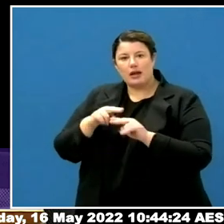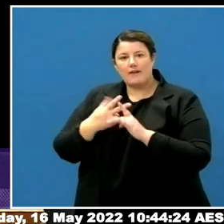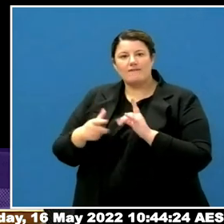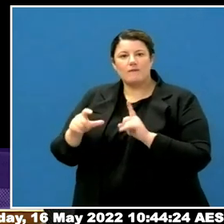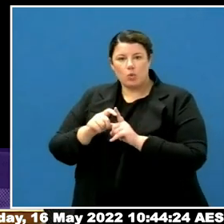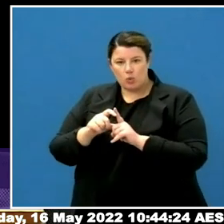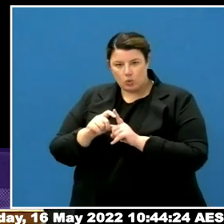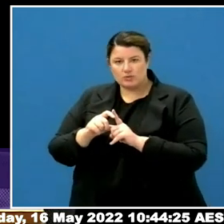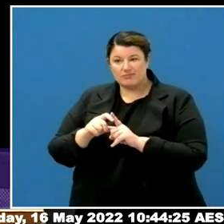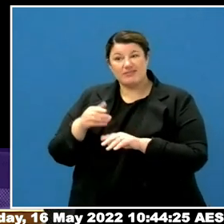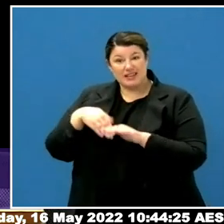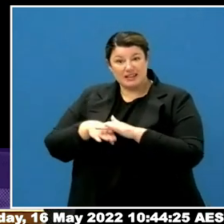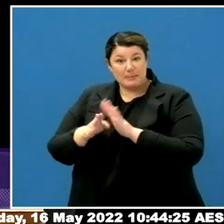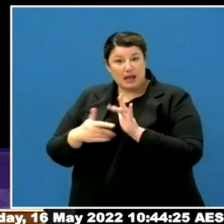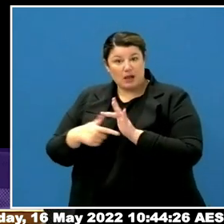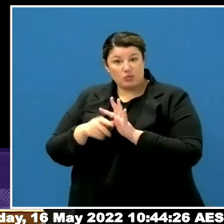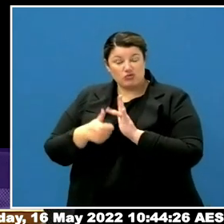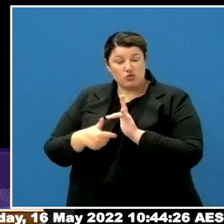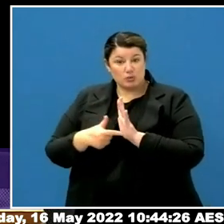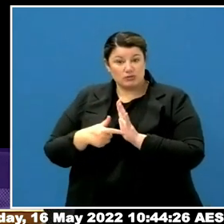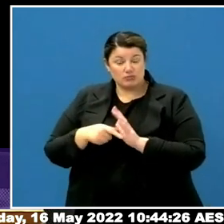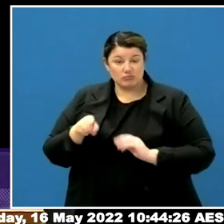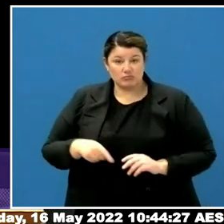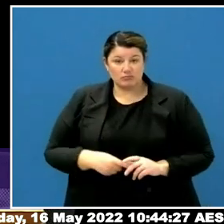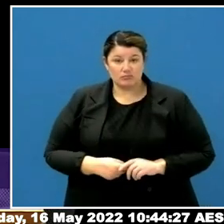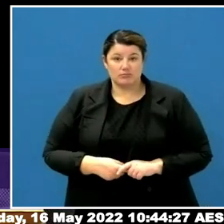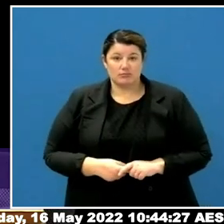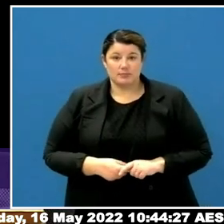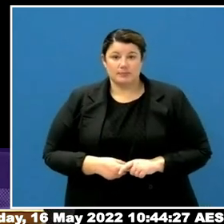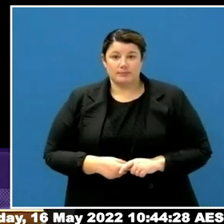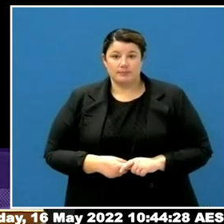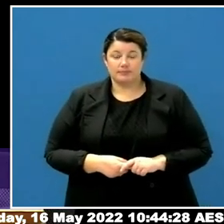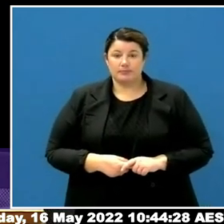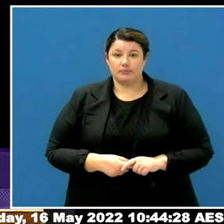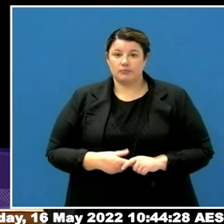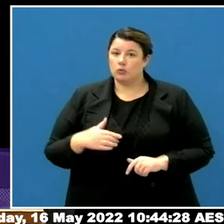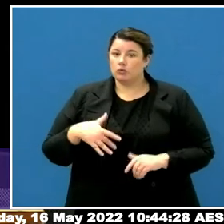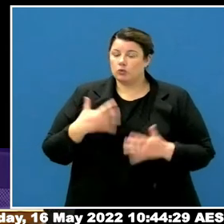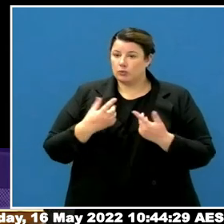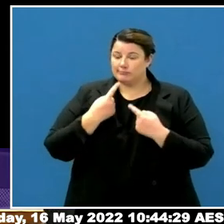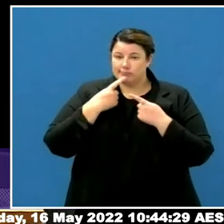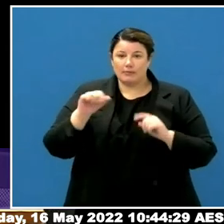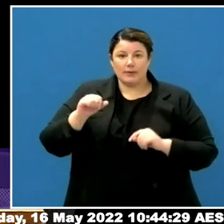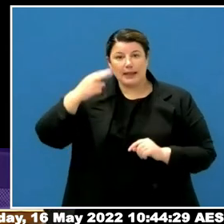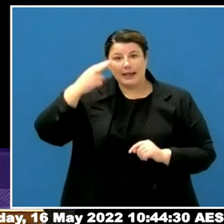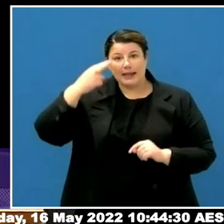Druitt day program. In order to protect their identity, these two witnesses will be